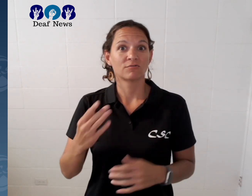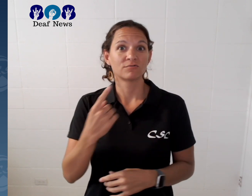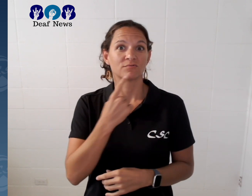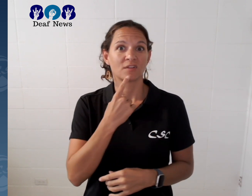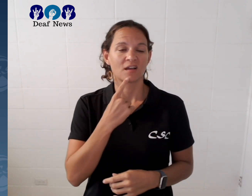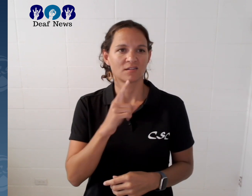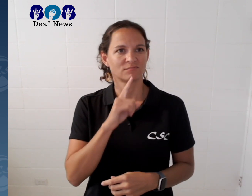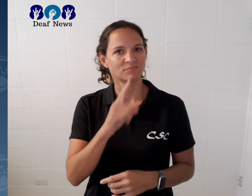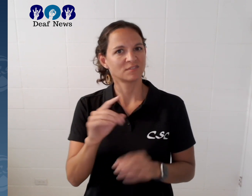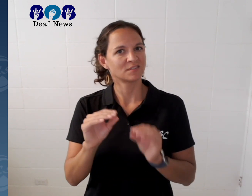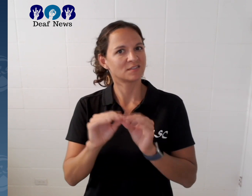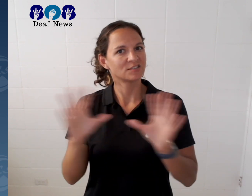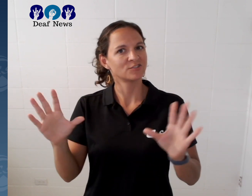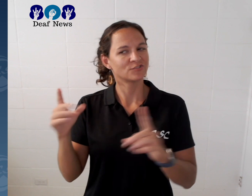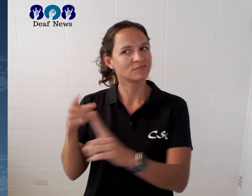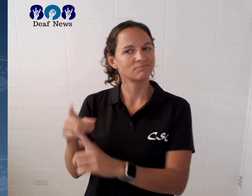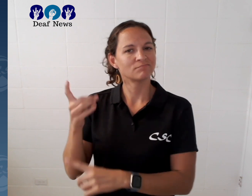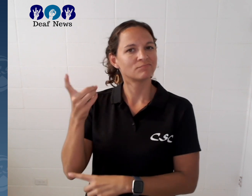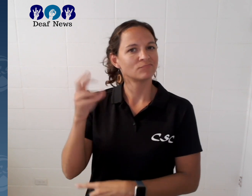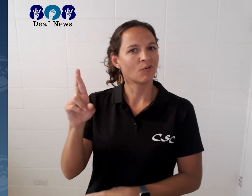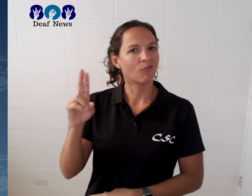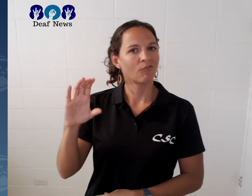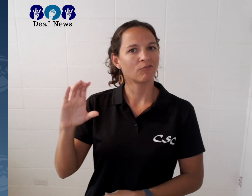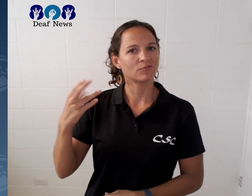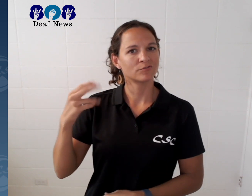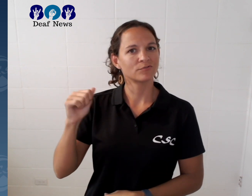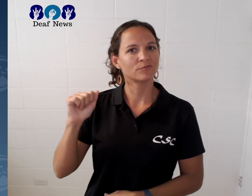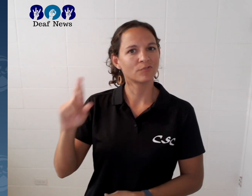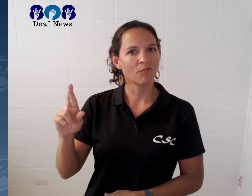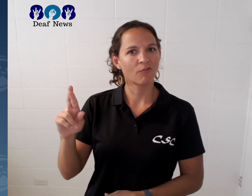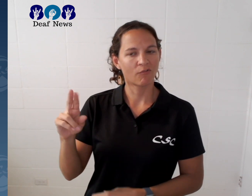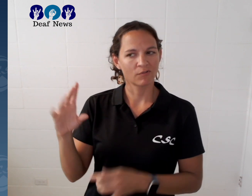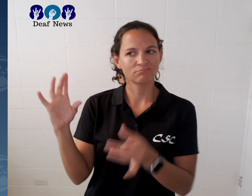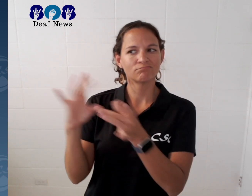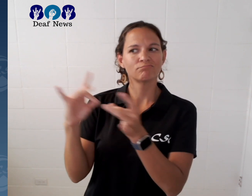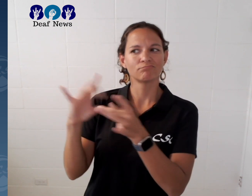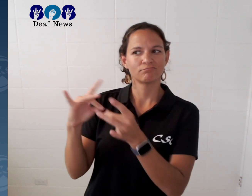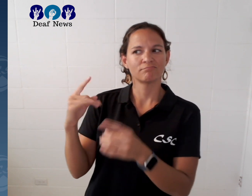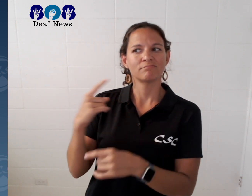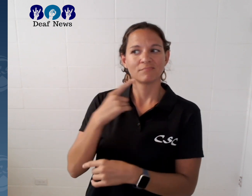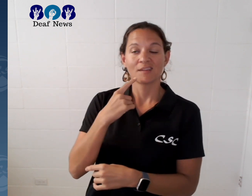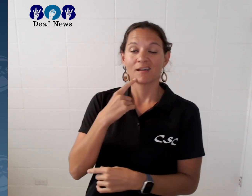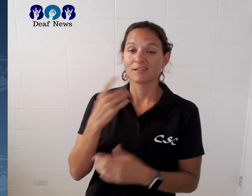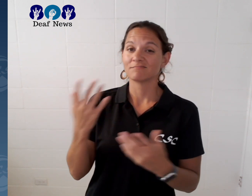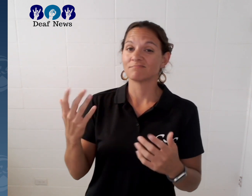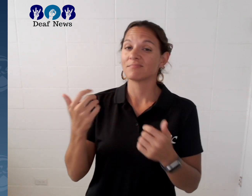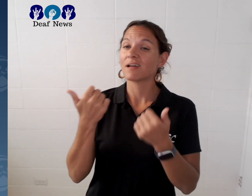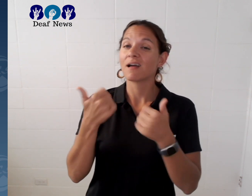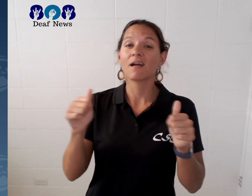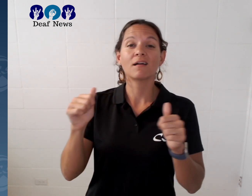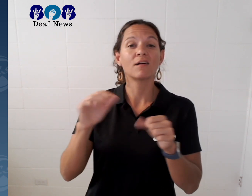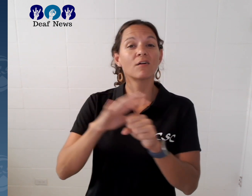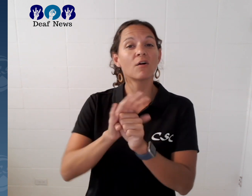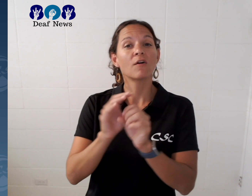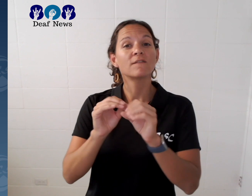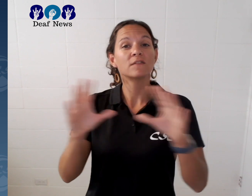Mayor said it is pretty clear that from Doctor Char, among all the COVID restrictions in place,